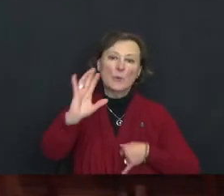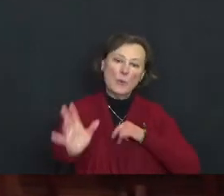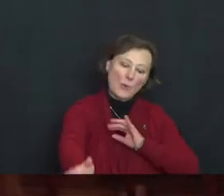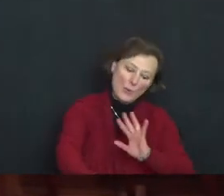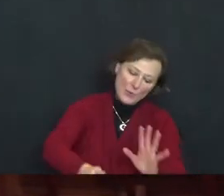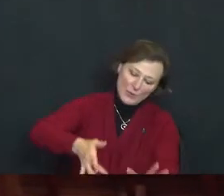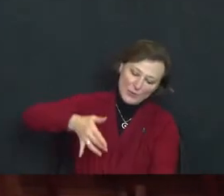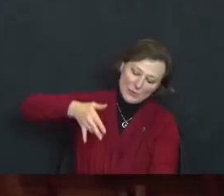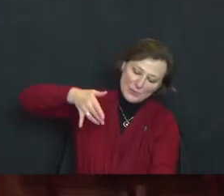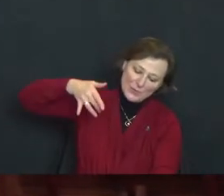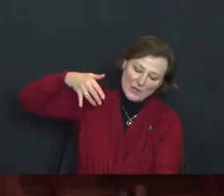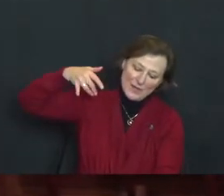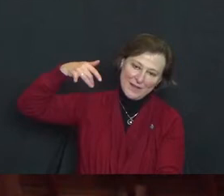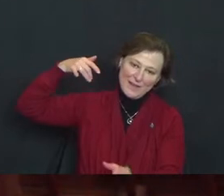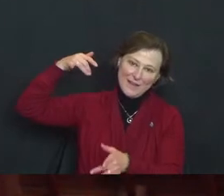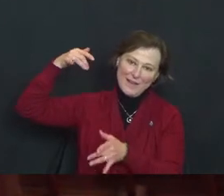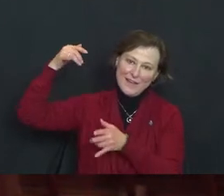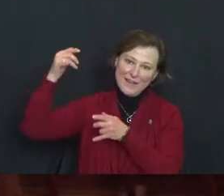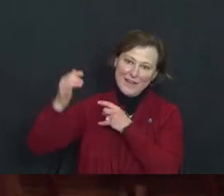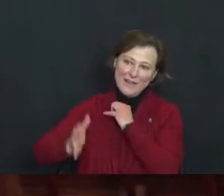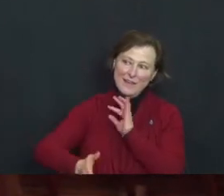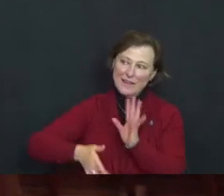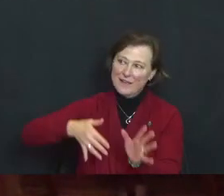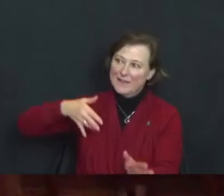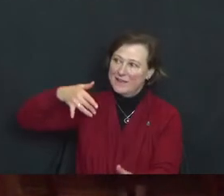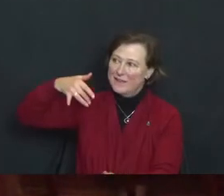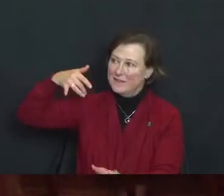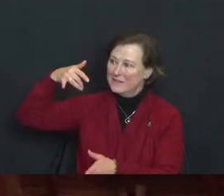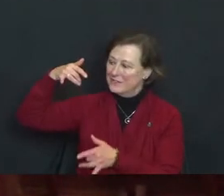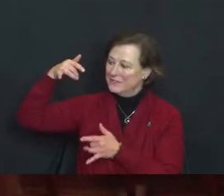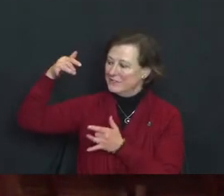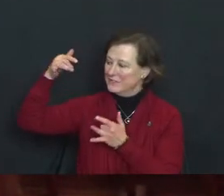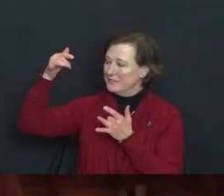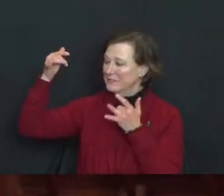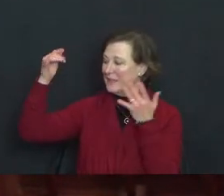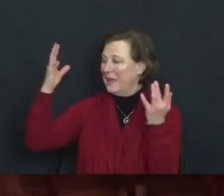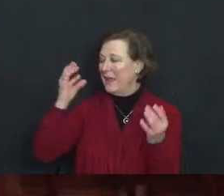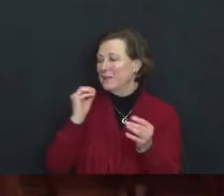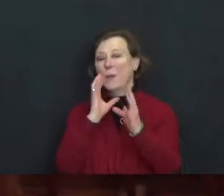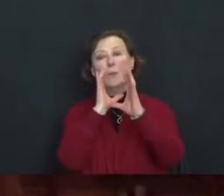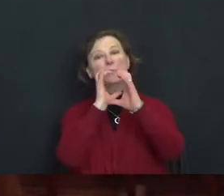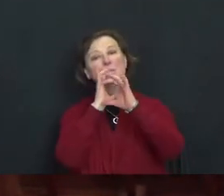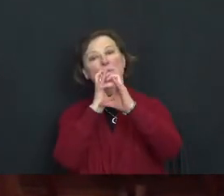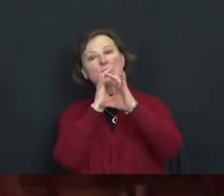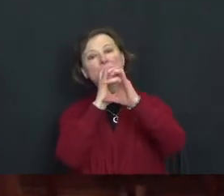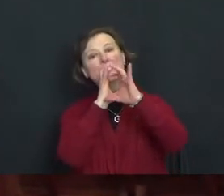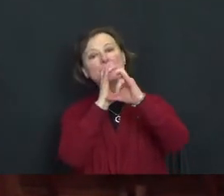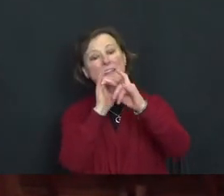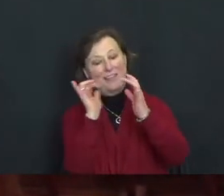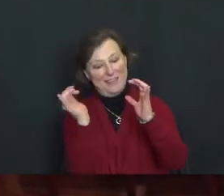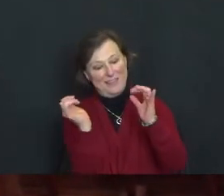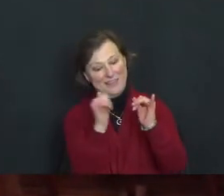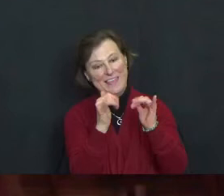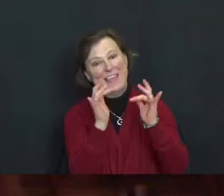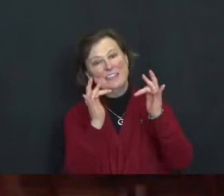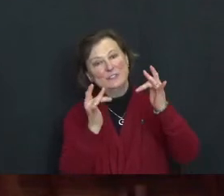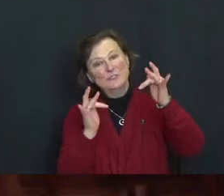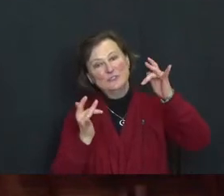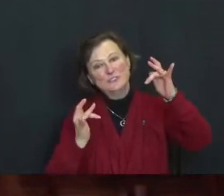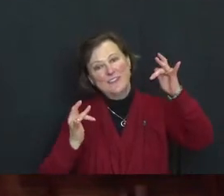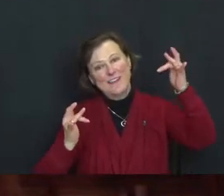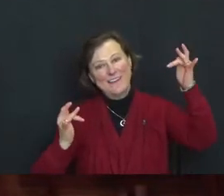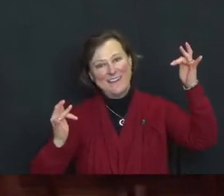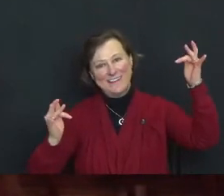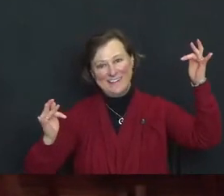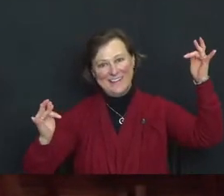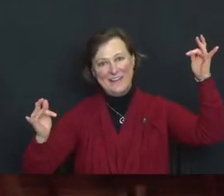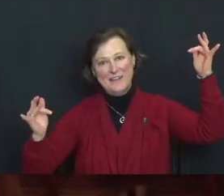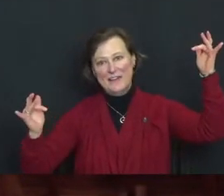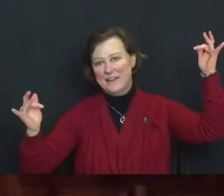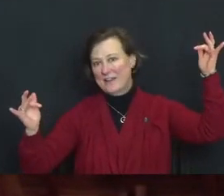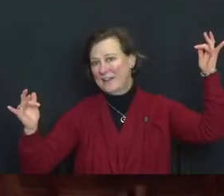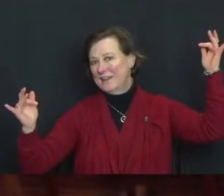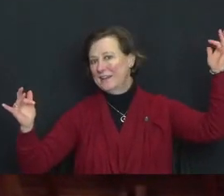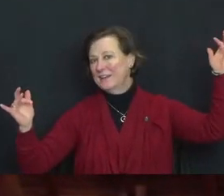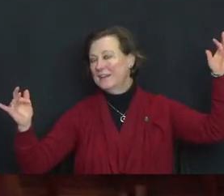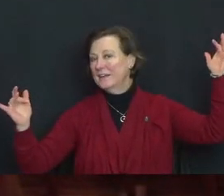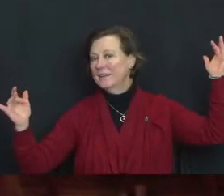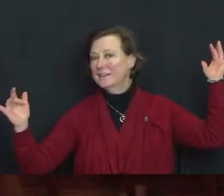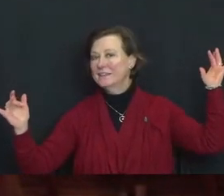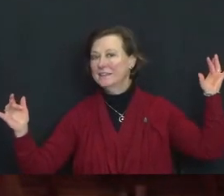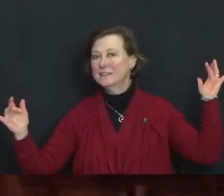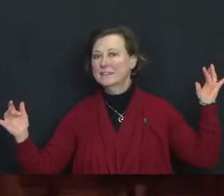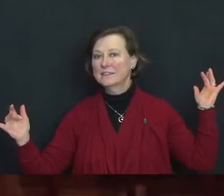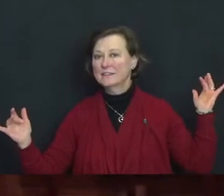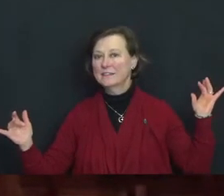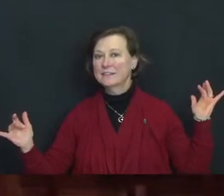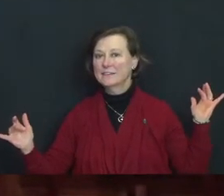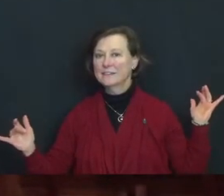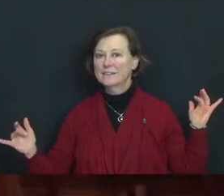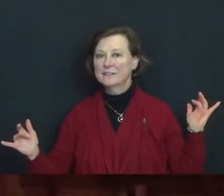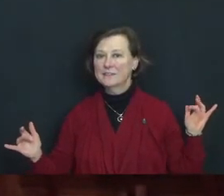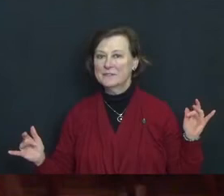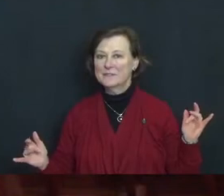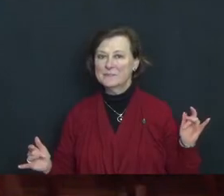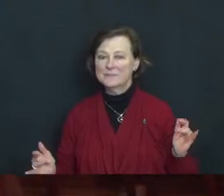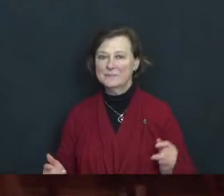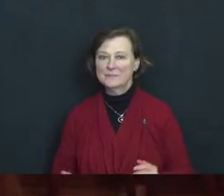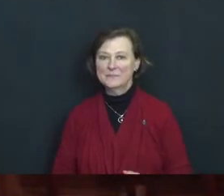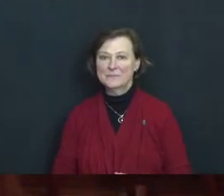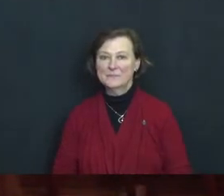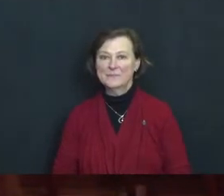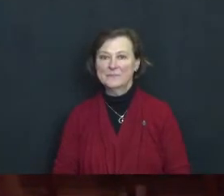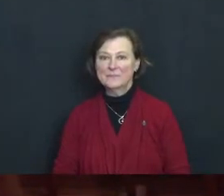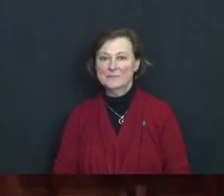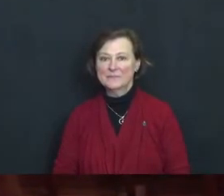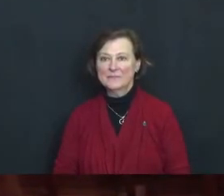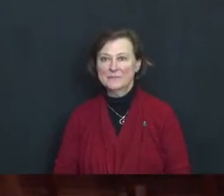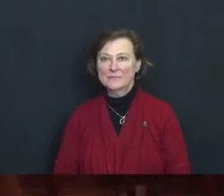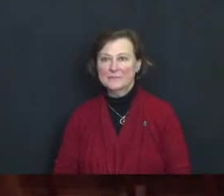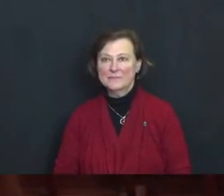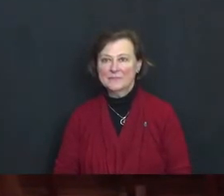The seven bright gold wires and the bugles that do shine.